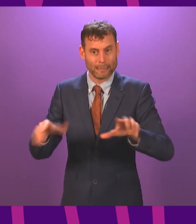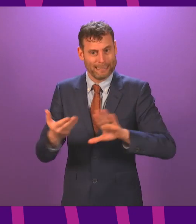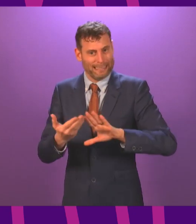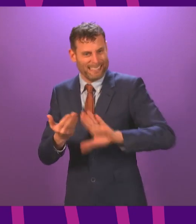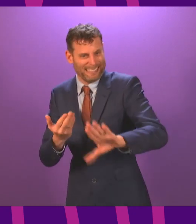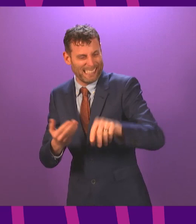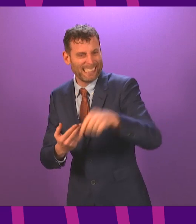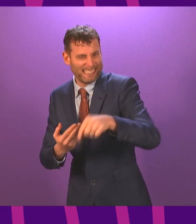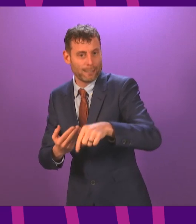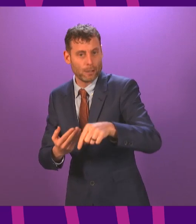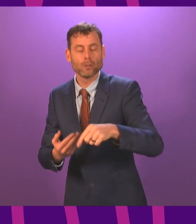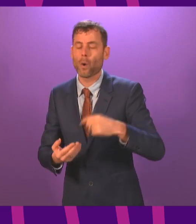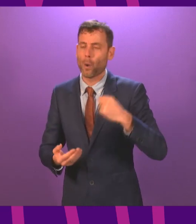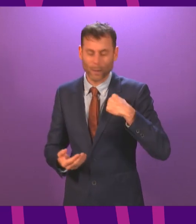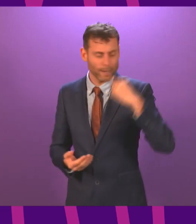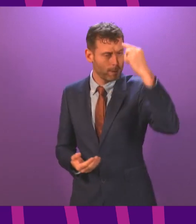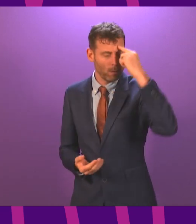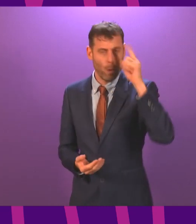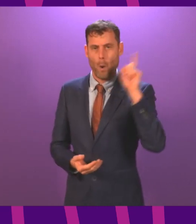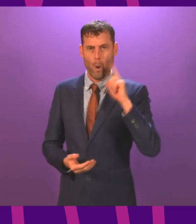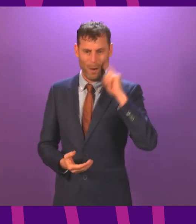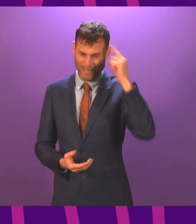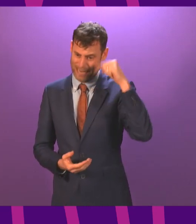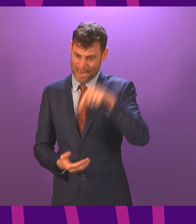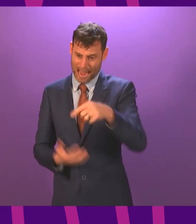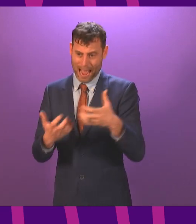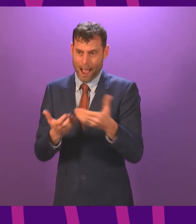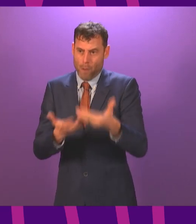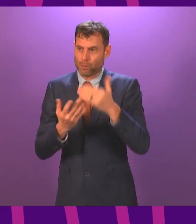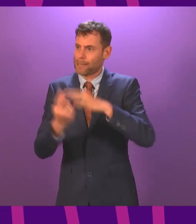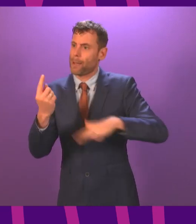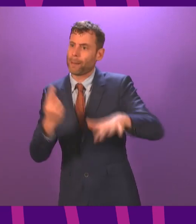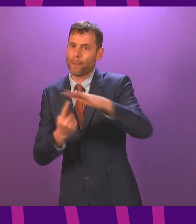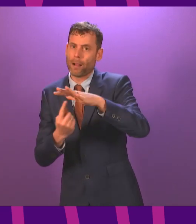and harms in other ways—that is the nature of the decision making that is under way,